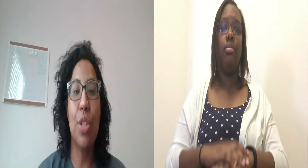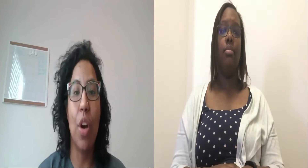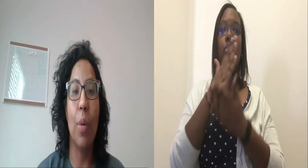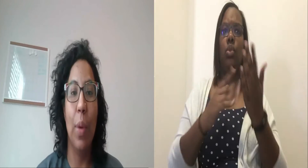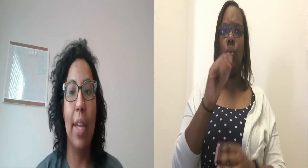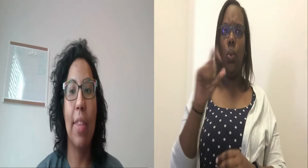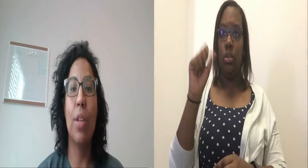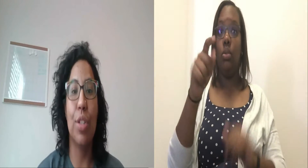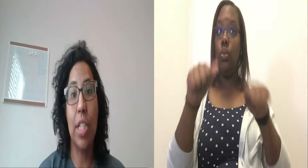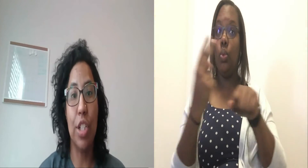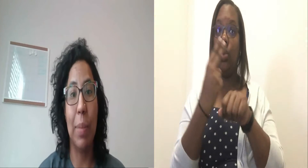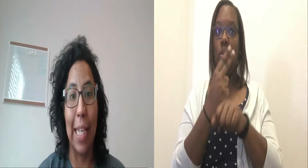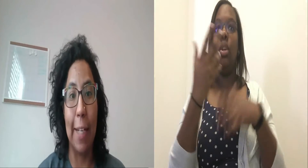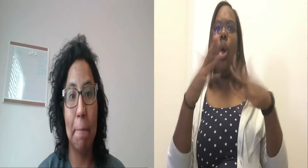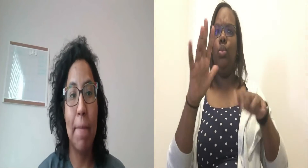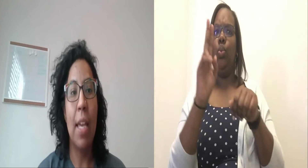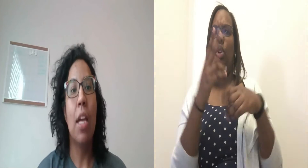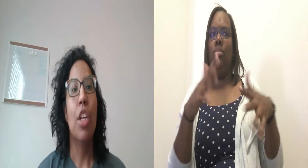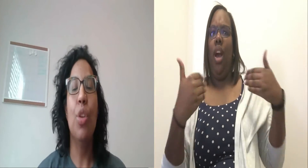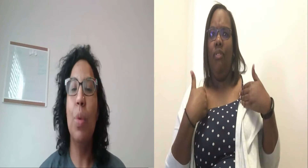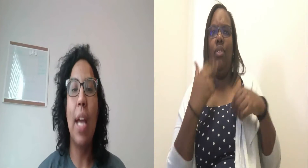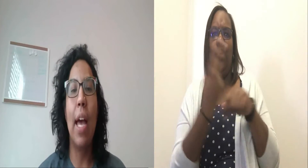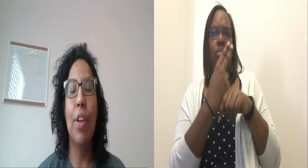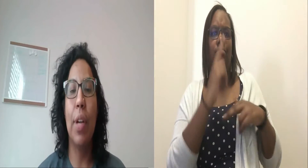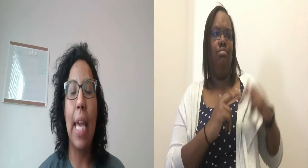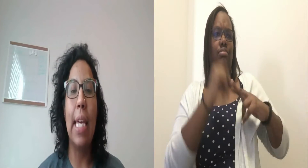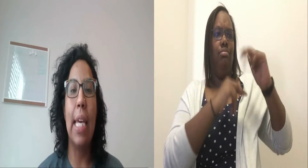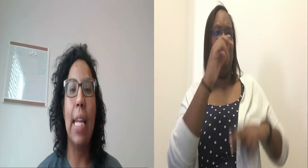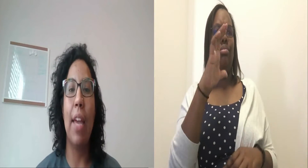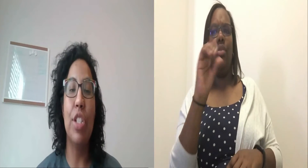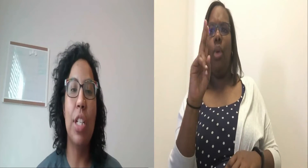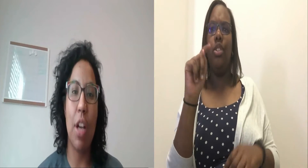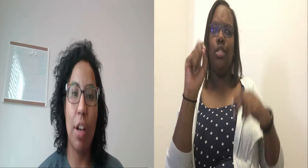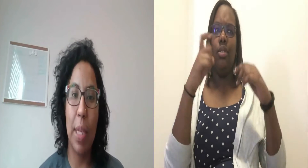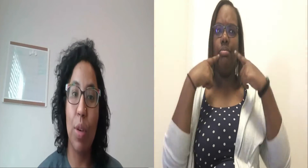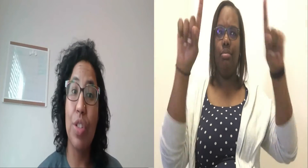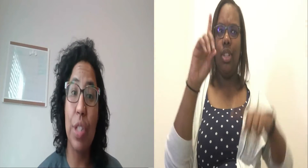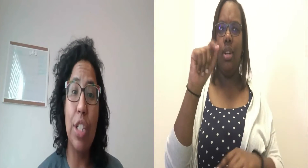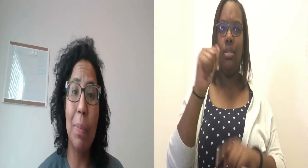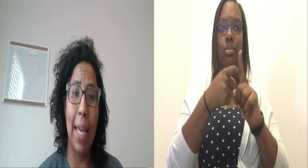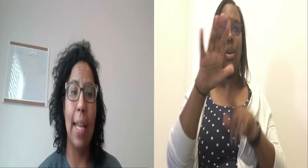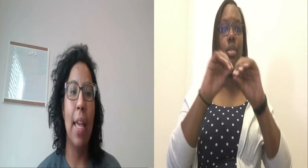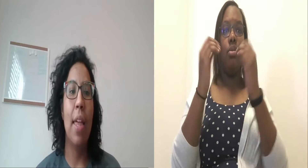start with your strategic plan. You would have created a visioning document or strategic plan